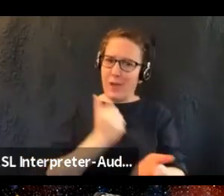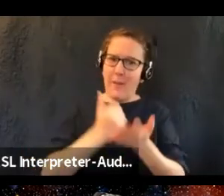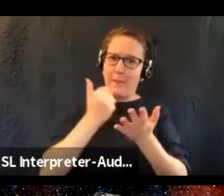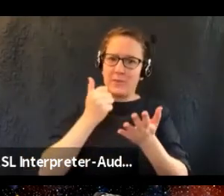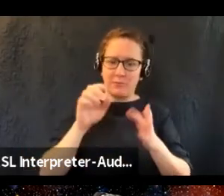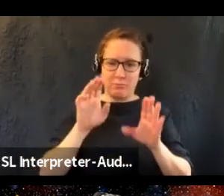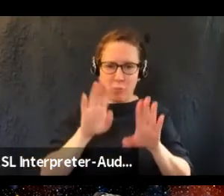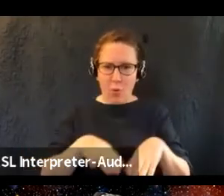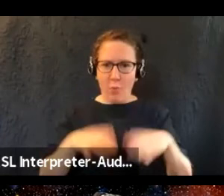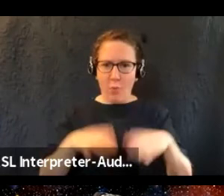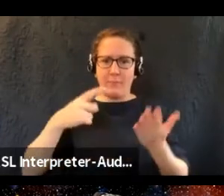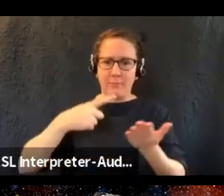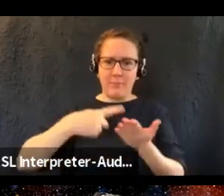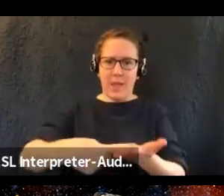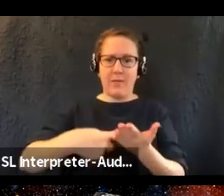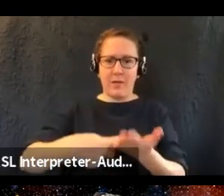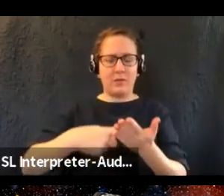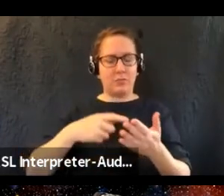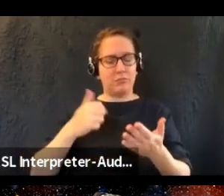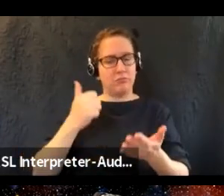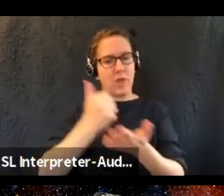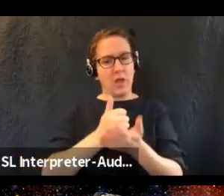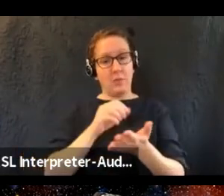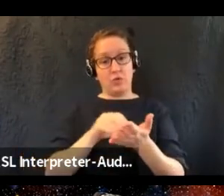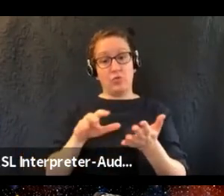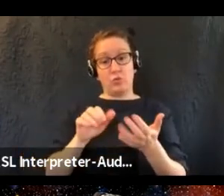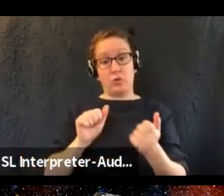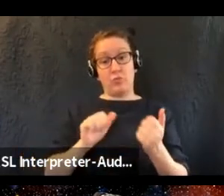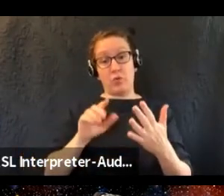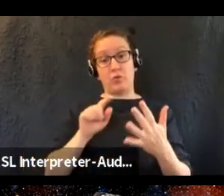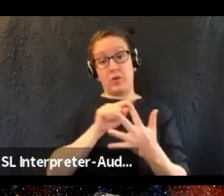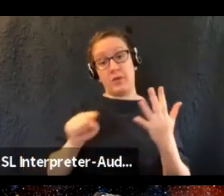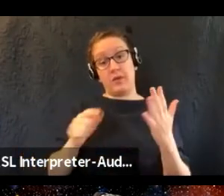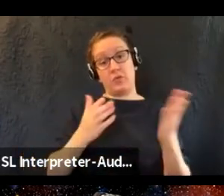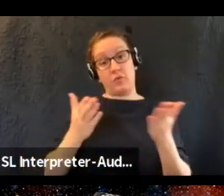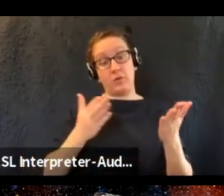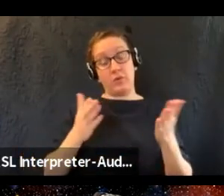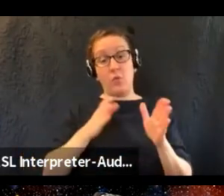dialogue and helps students approach these services in ways that maybe they wouldn't